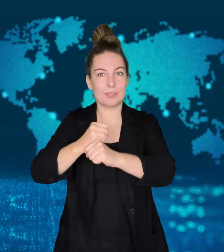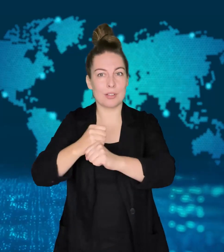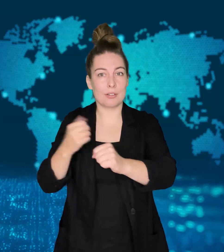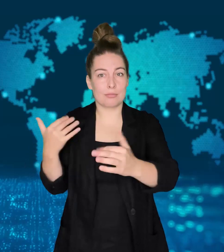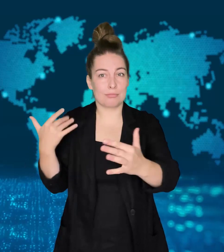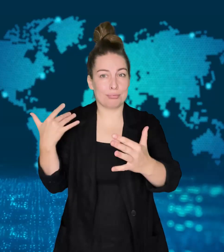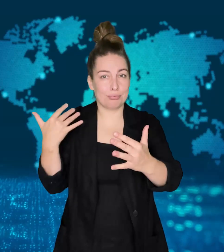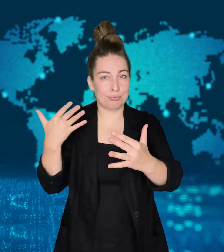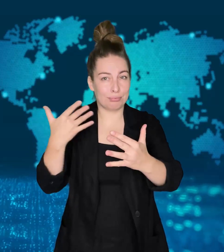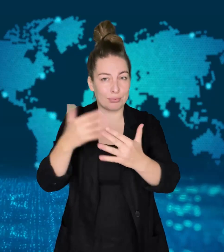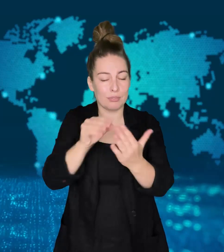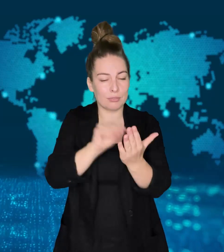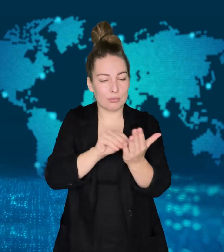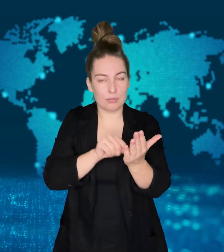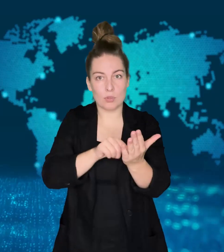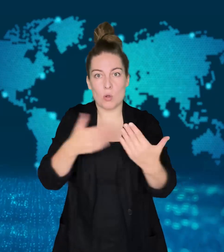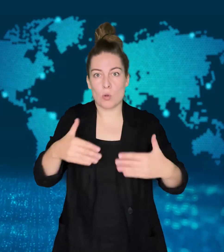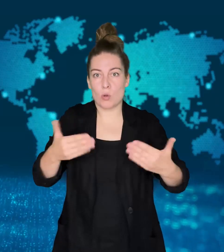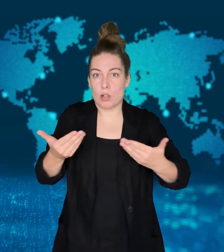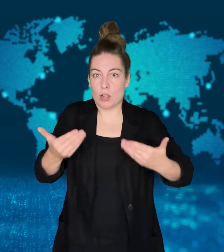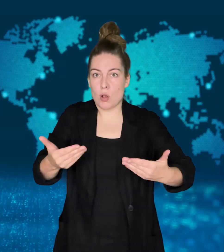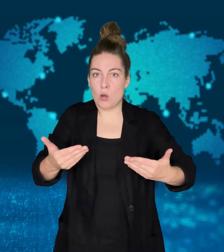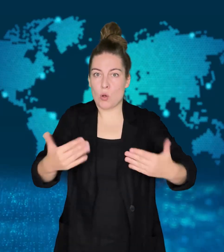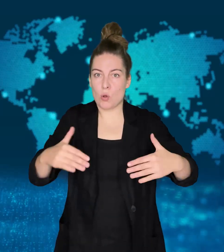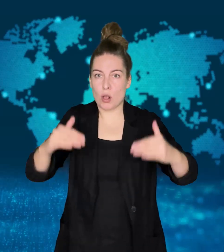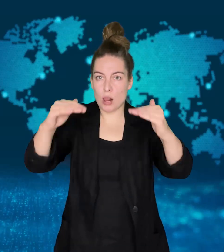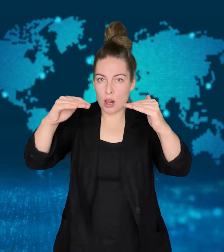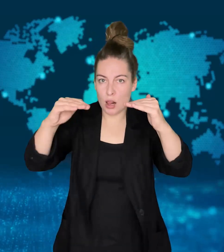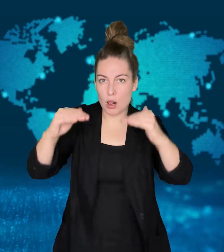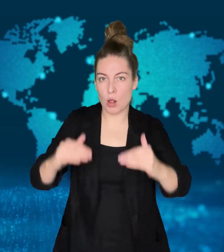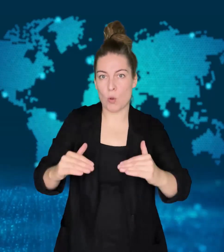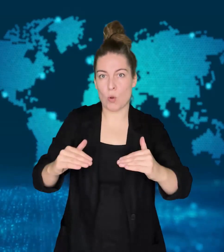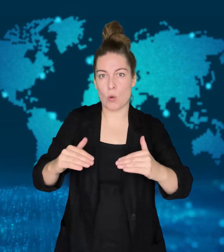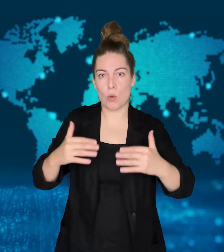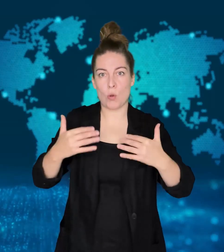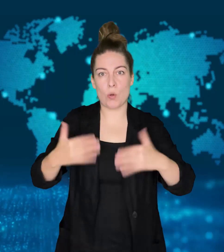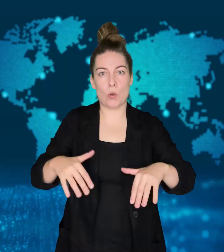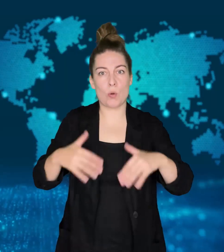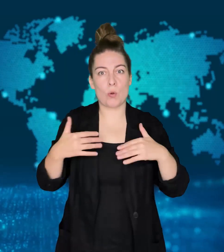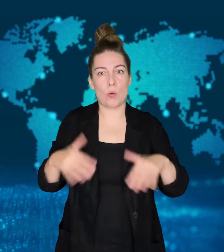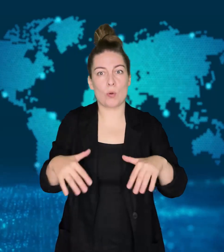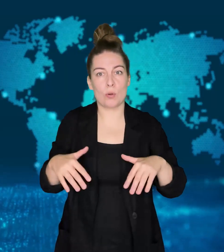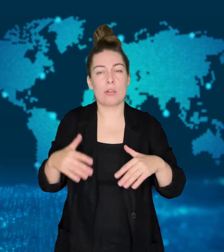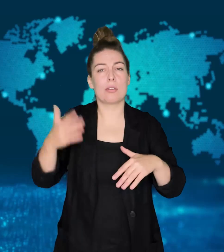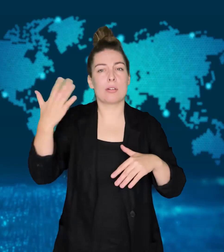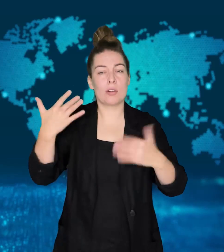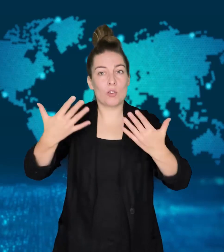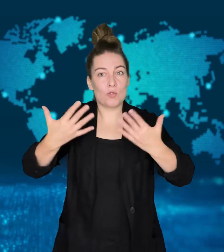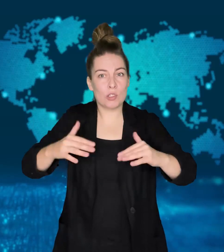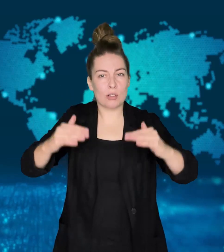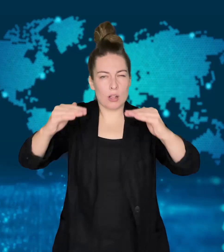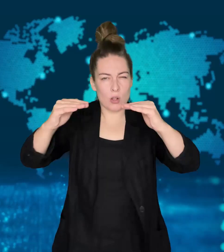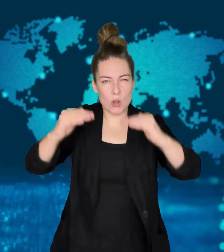The previous all-time low was in 2010.